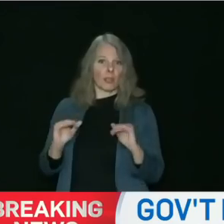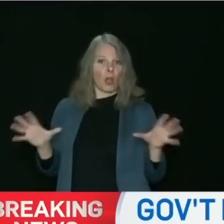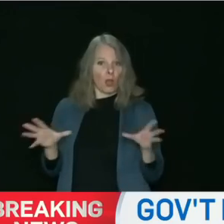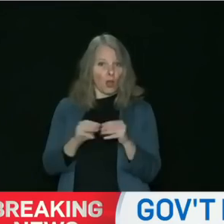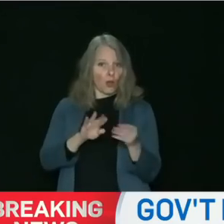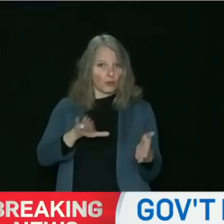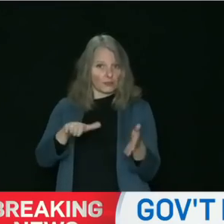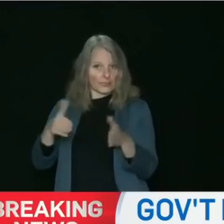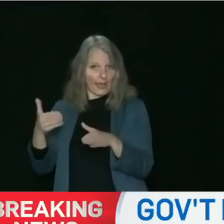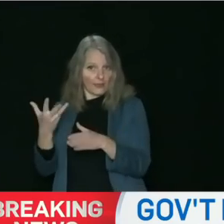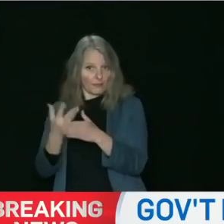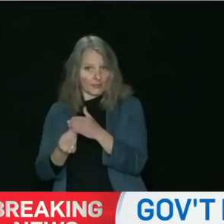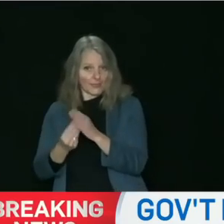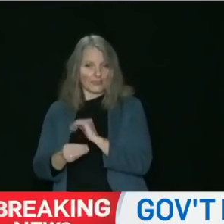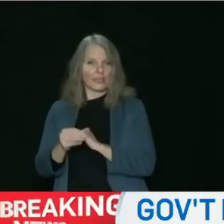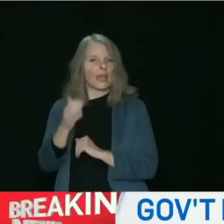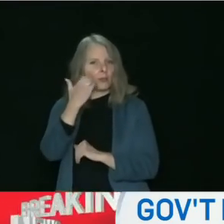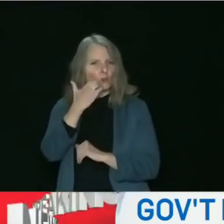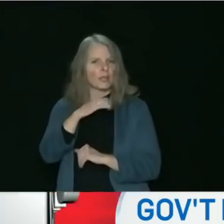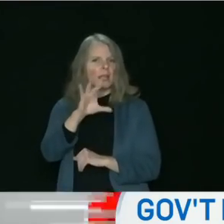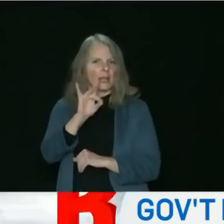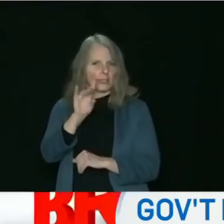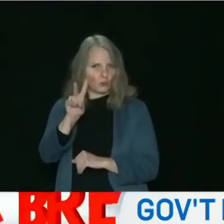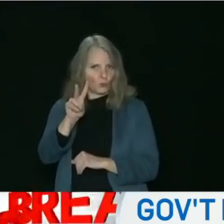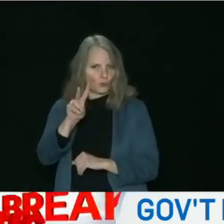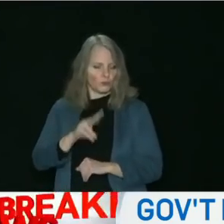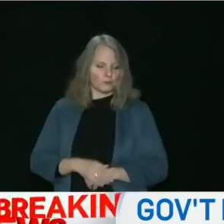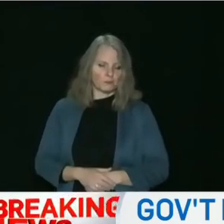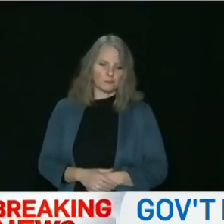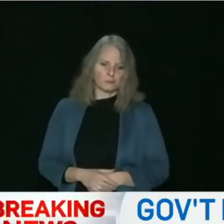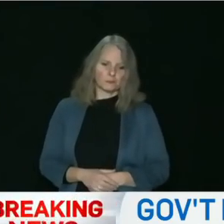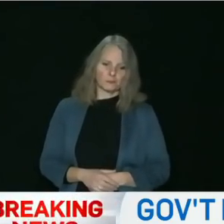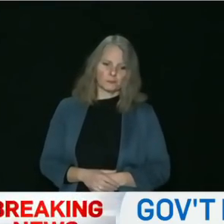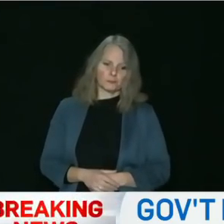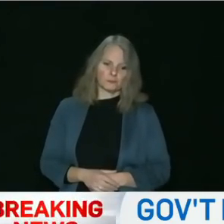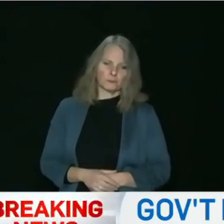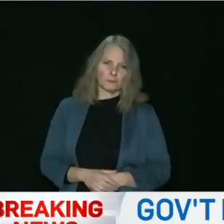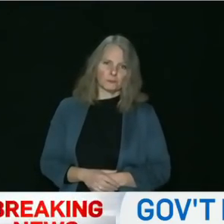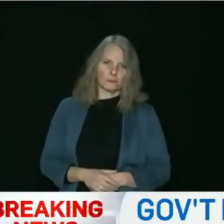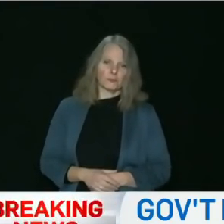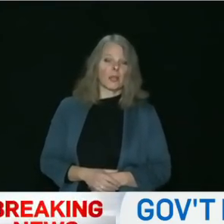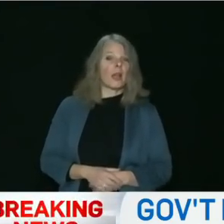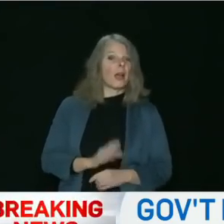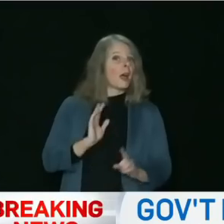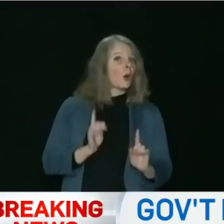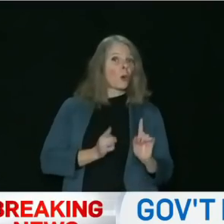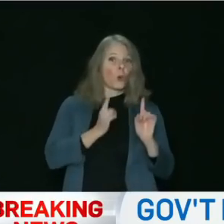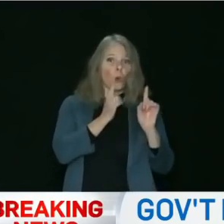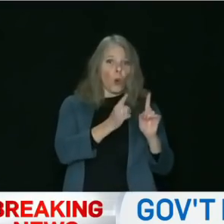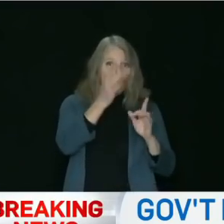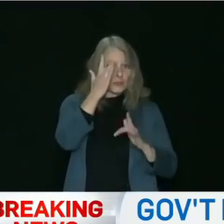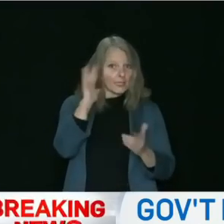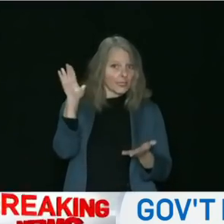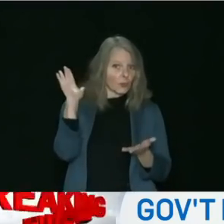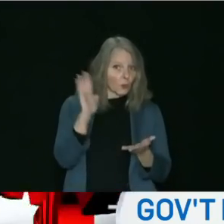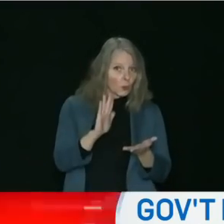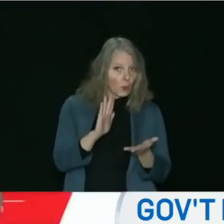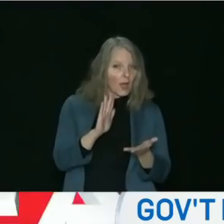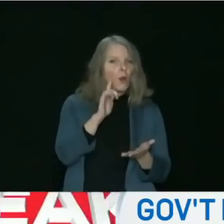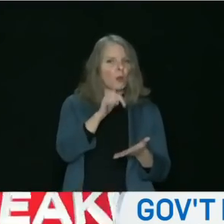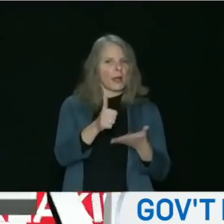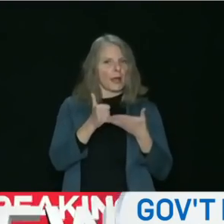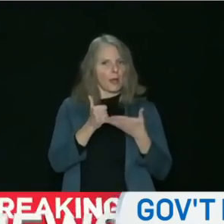TO GET TO AN AVERAGE OF MORE